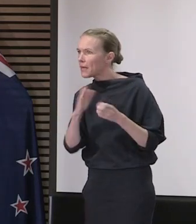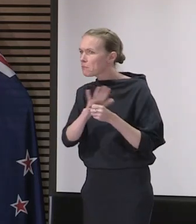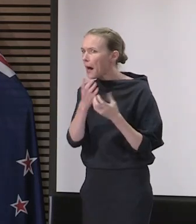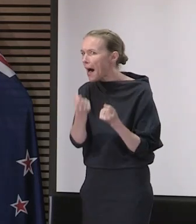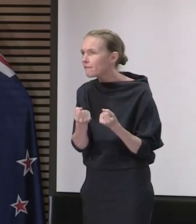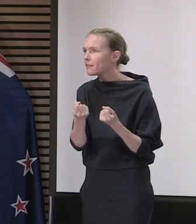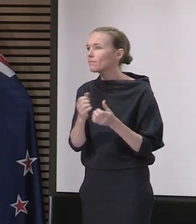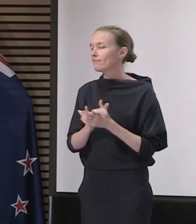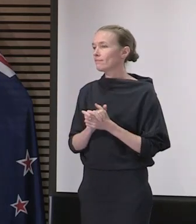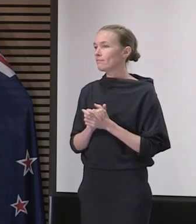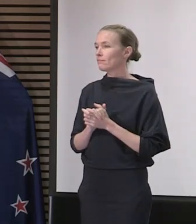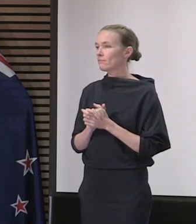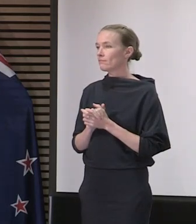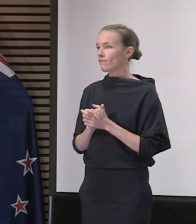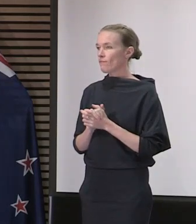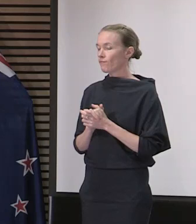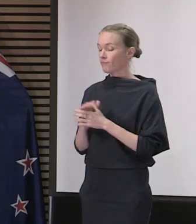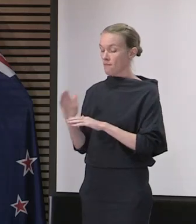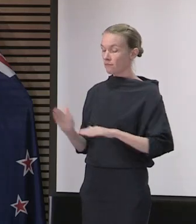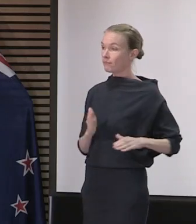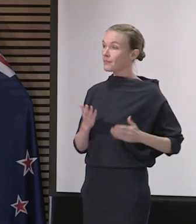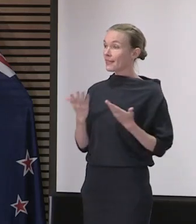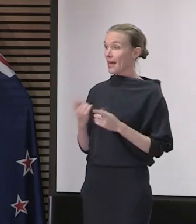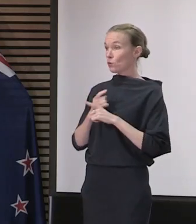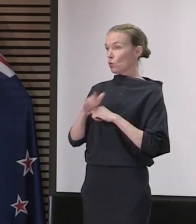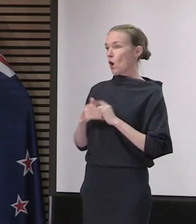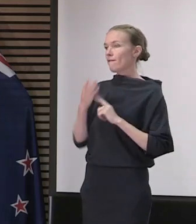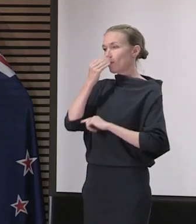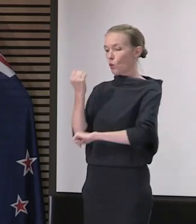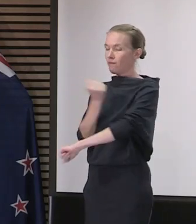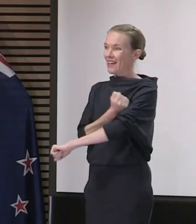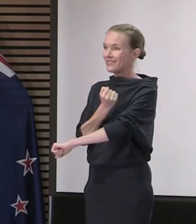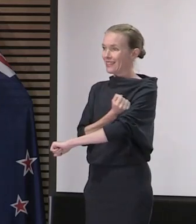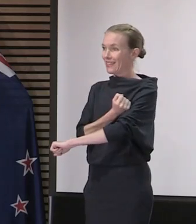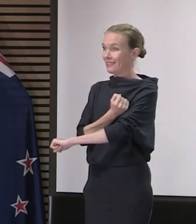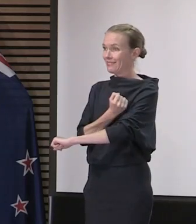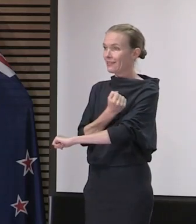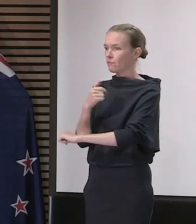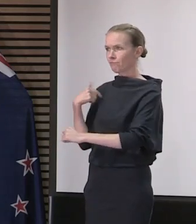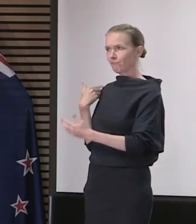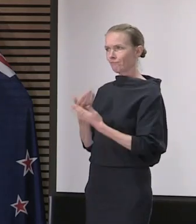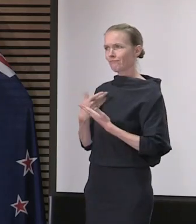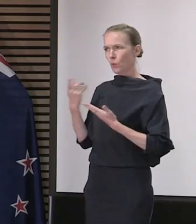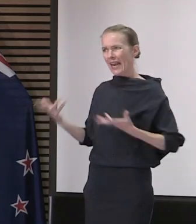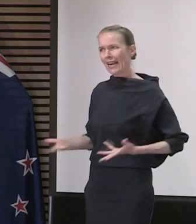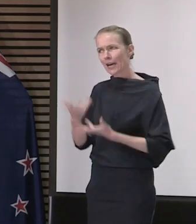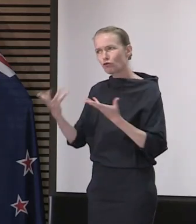during the week. I also want to address the topic of flu vaccination. This is something